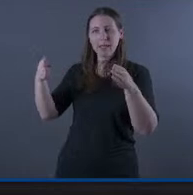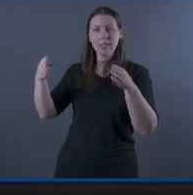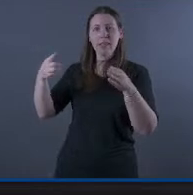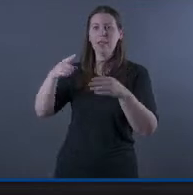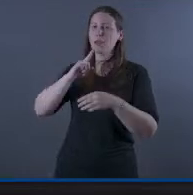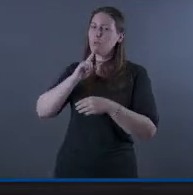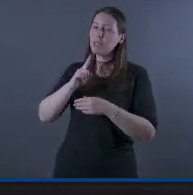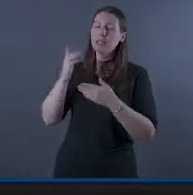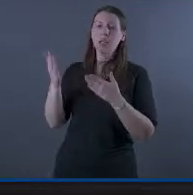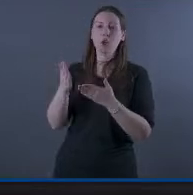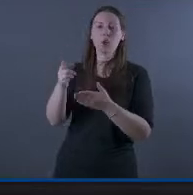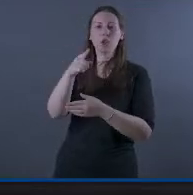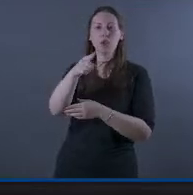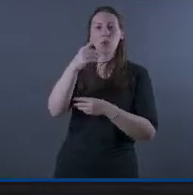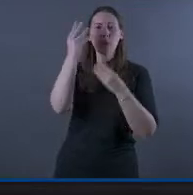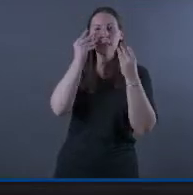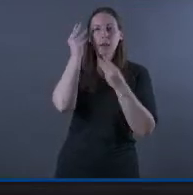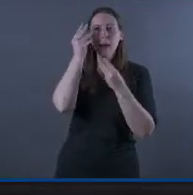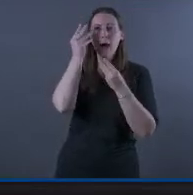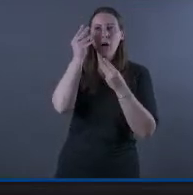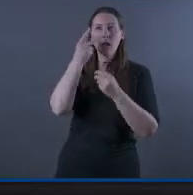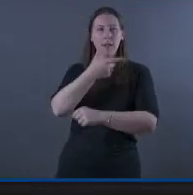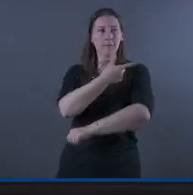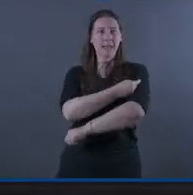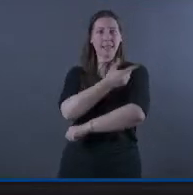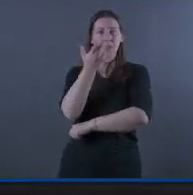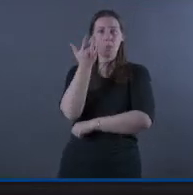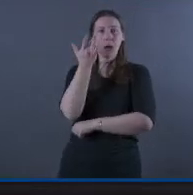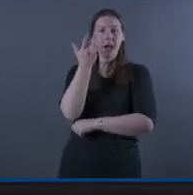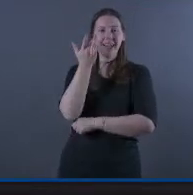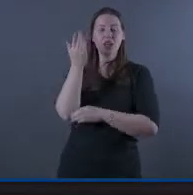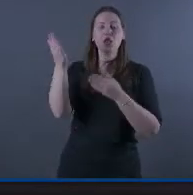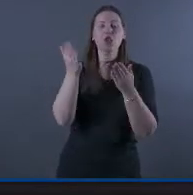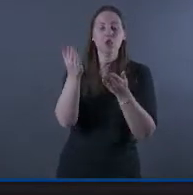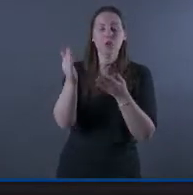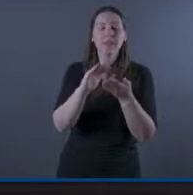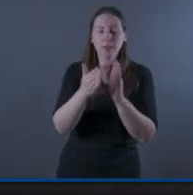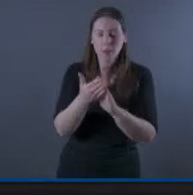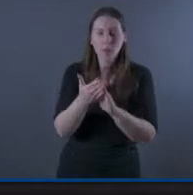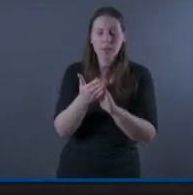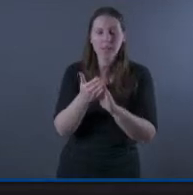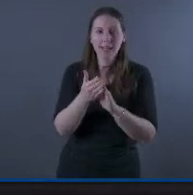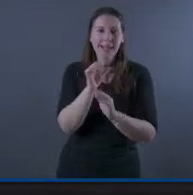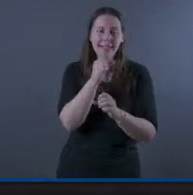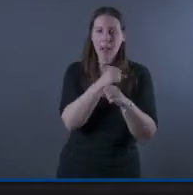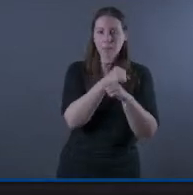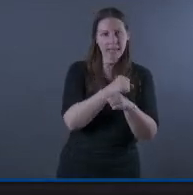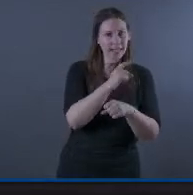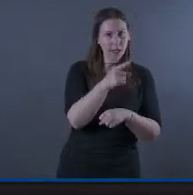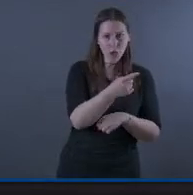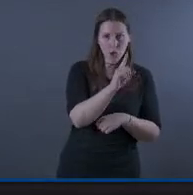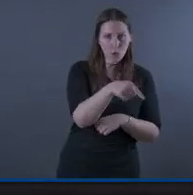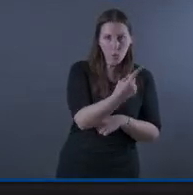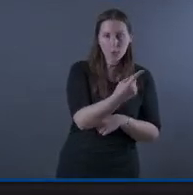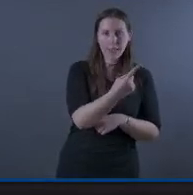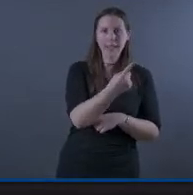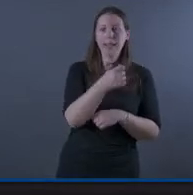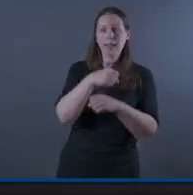It is not so much just to protect you, it's to protect your grandparents, it's to protect the youngsters in the community. You know, I always remind patients,